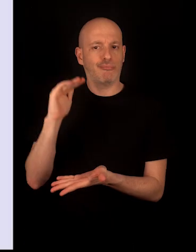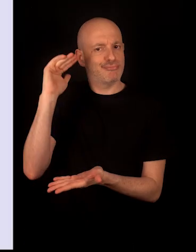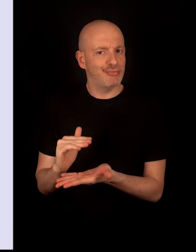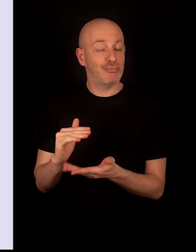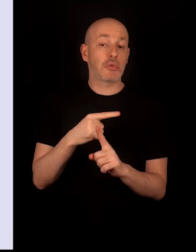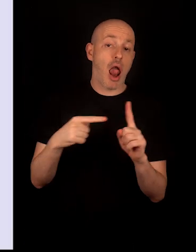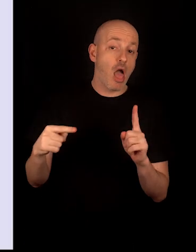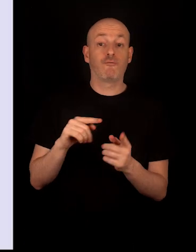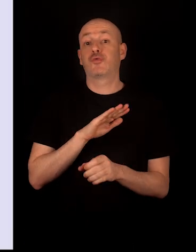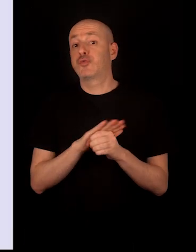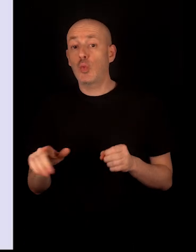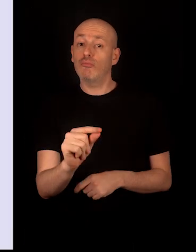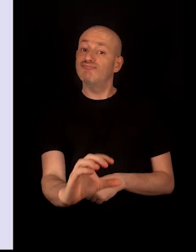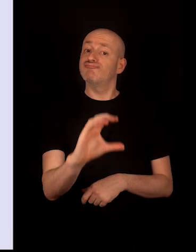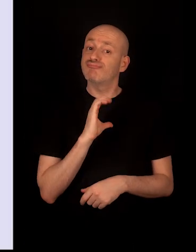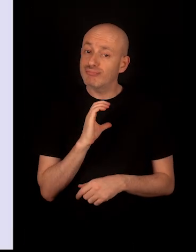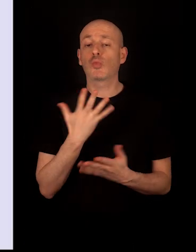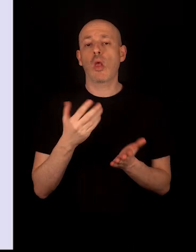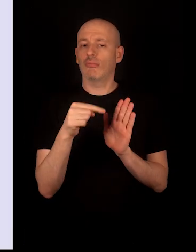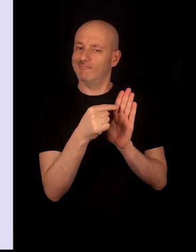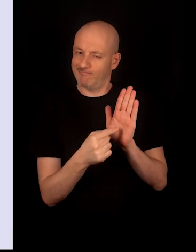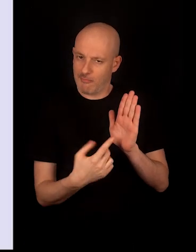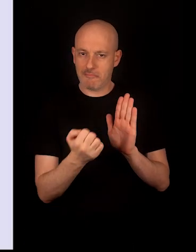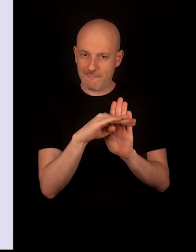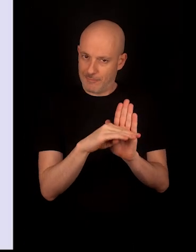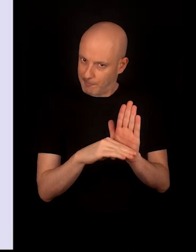and partial or full repayments are also included there.